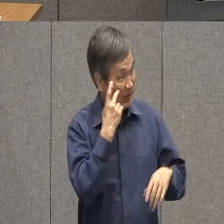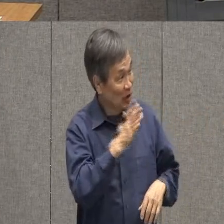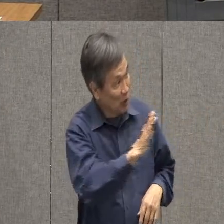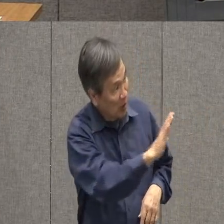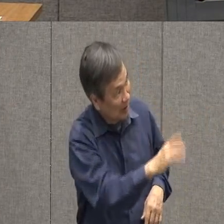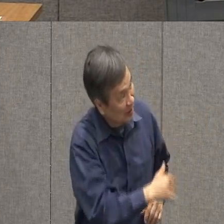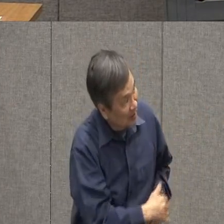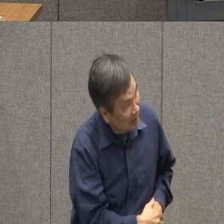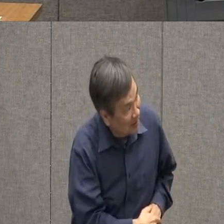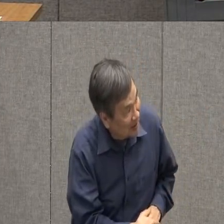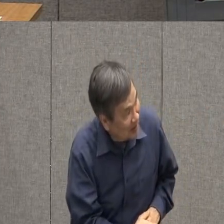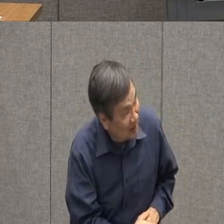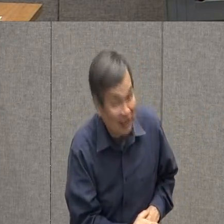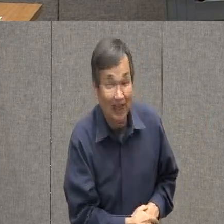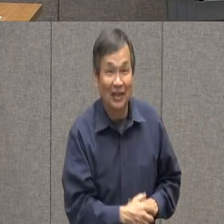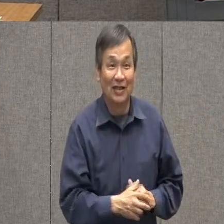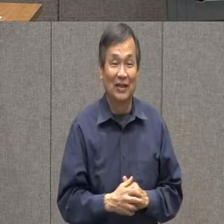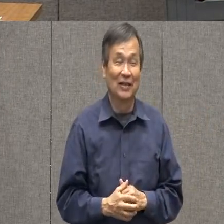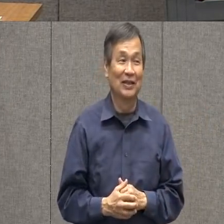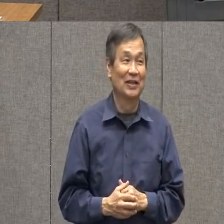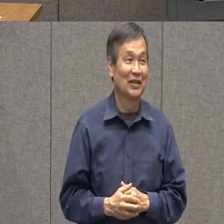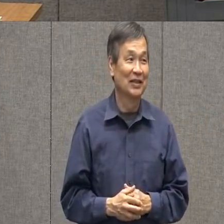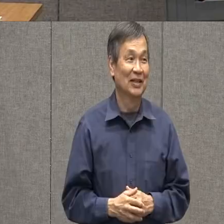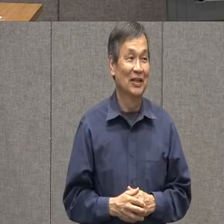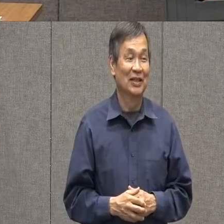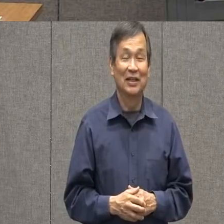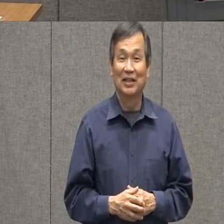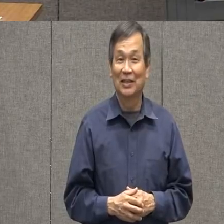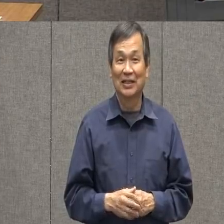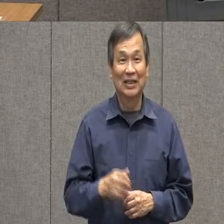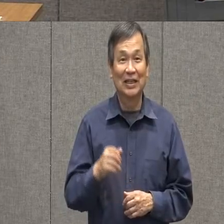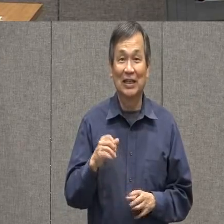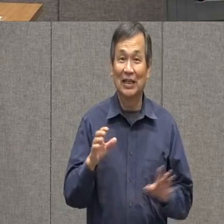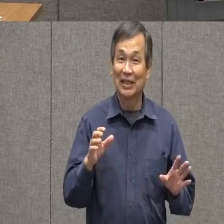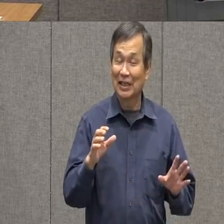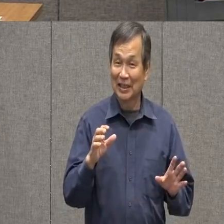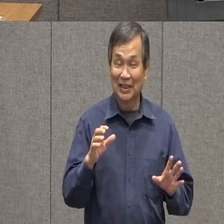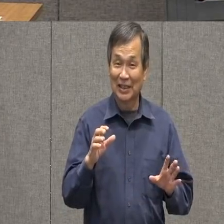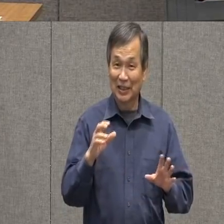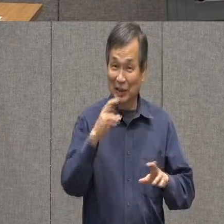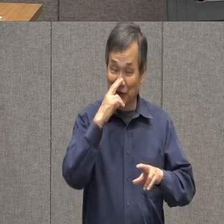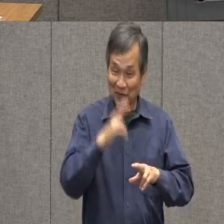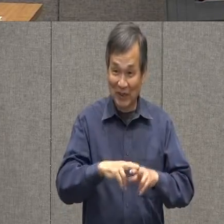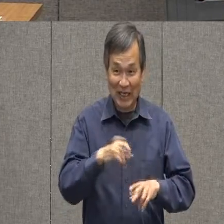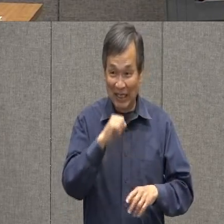Oh, I am so proud of you. I didn't say it was easy, I just said it was fun. And it's really fun to try.